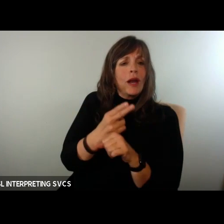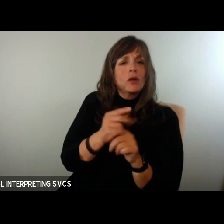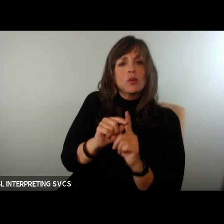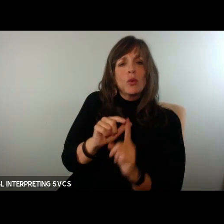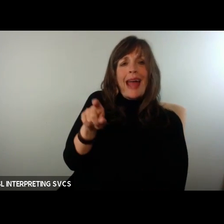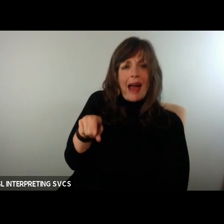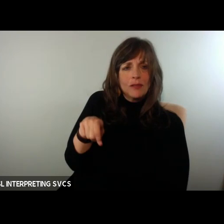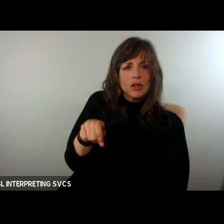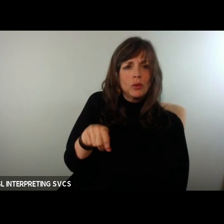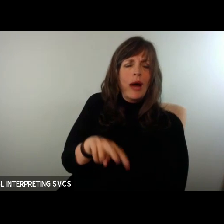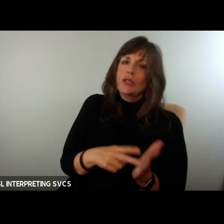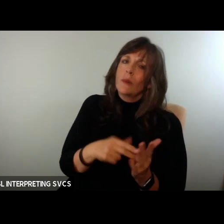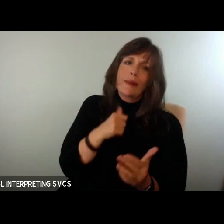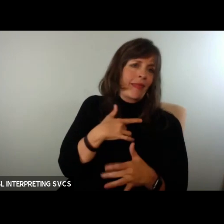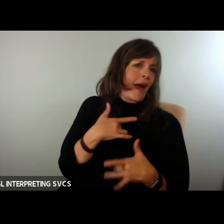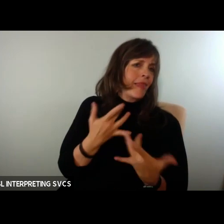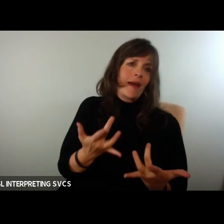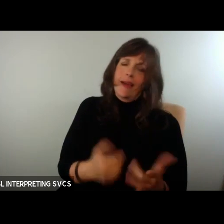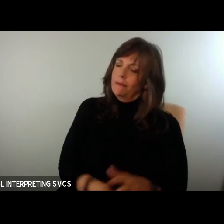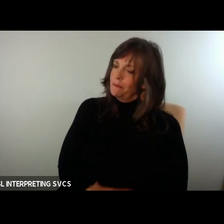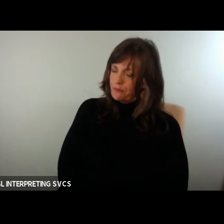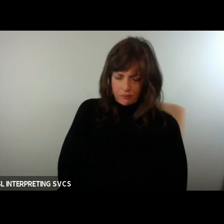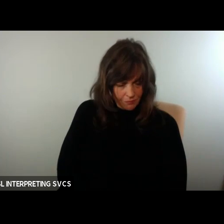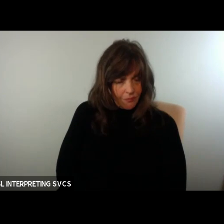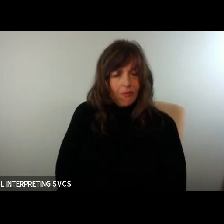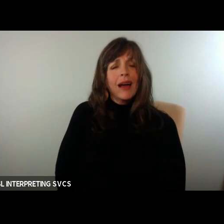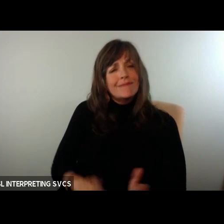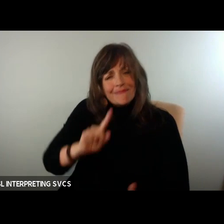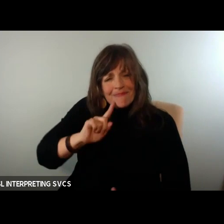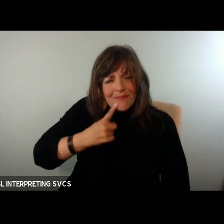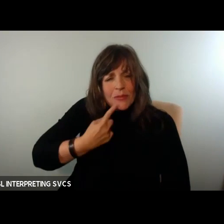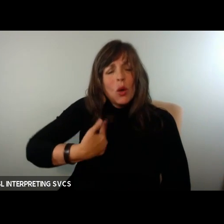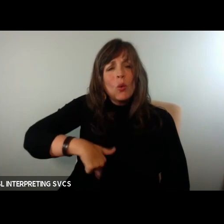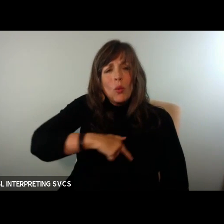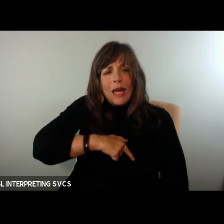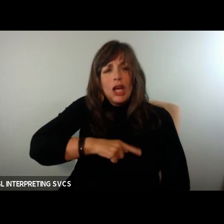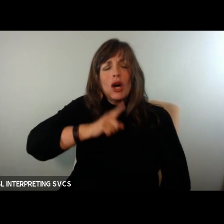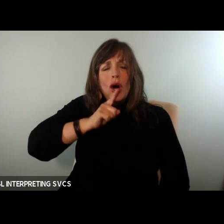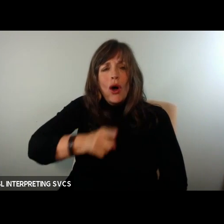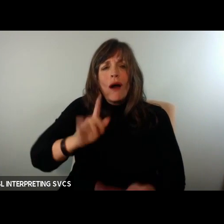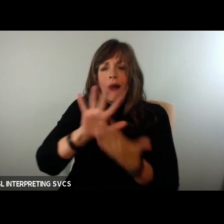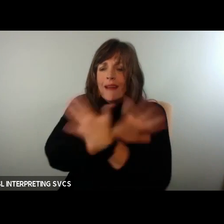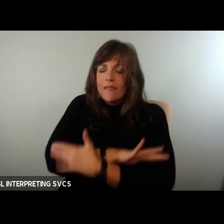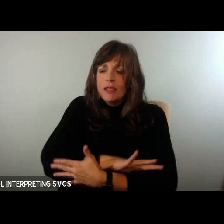I really mean that we are an invisible population and we have to do the work of making sure